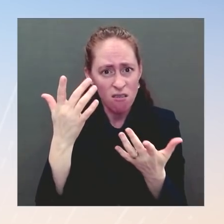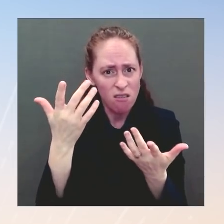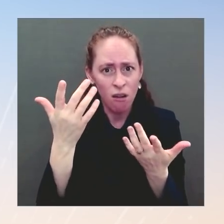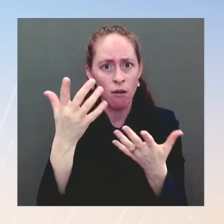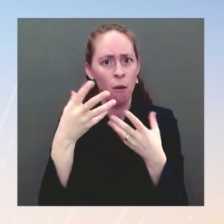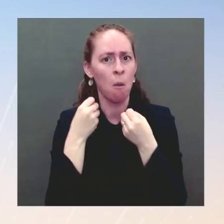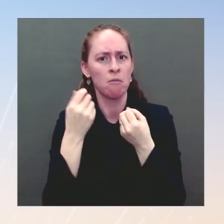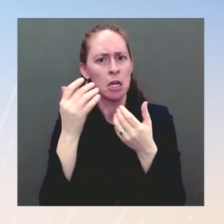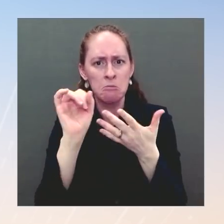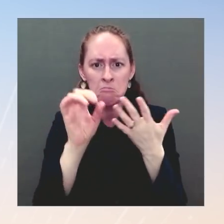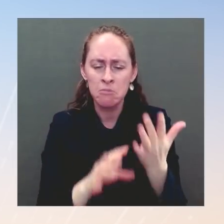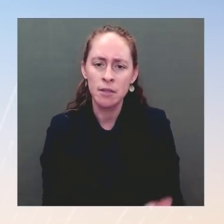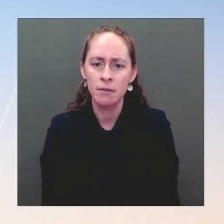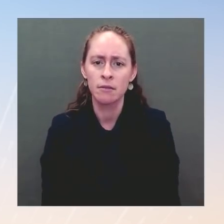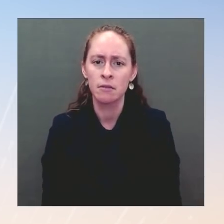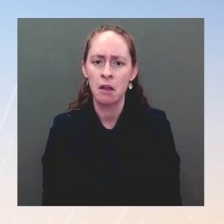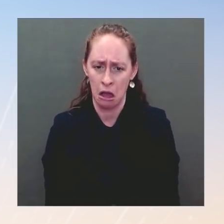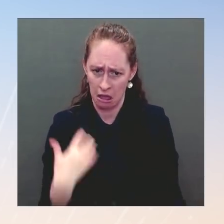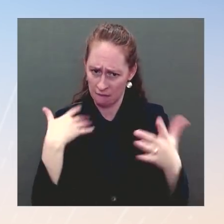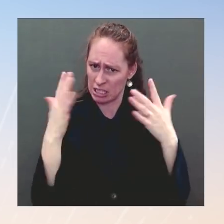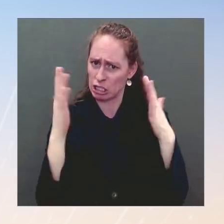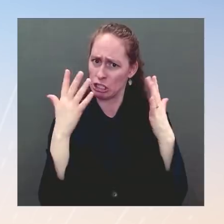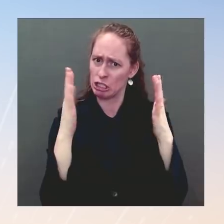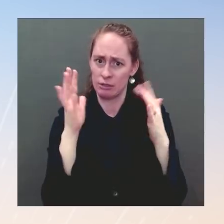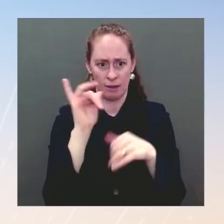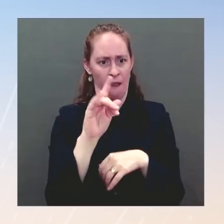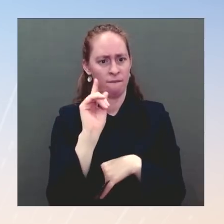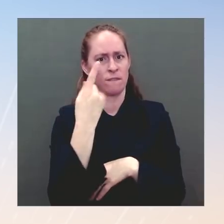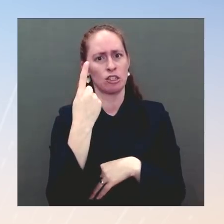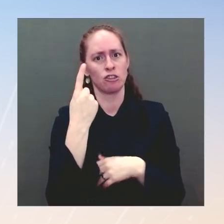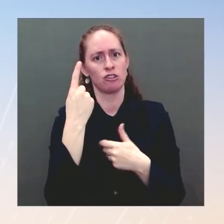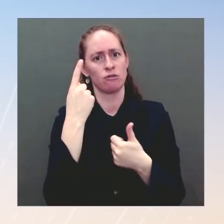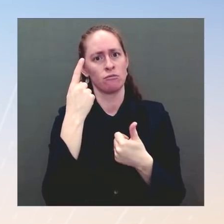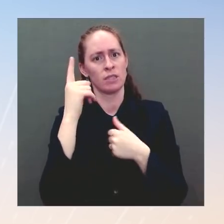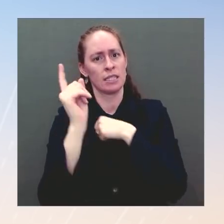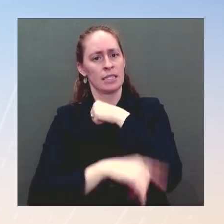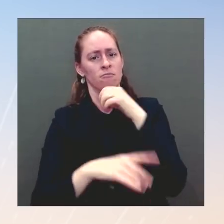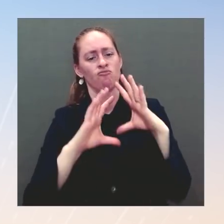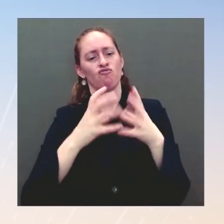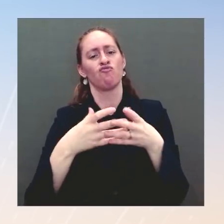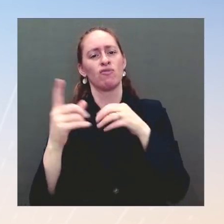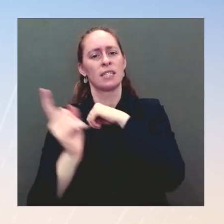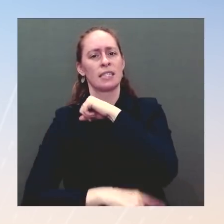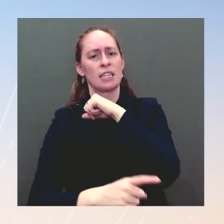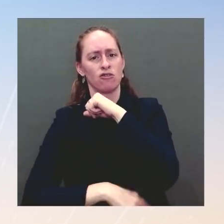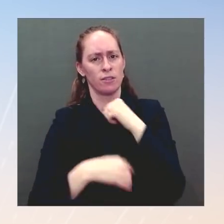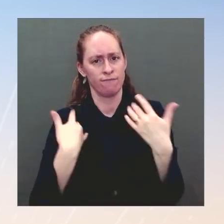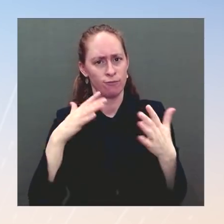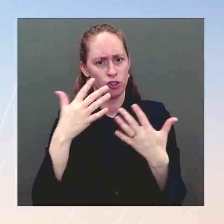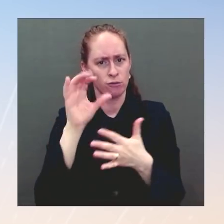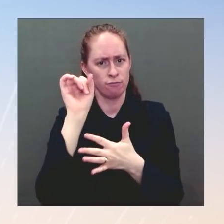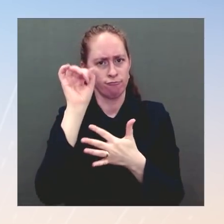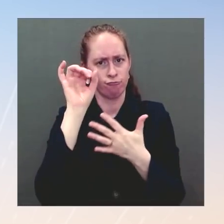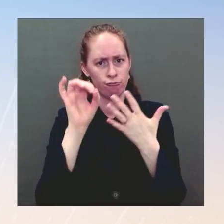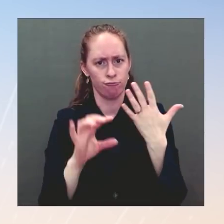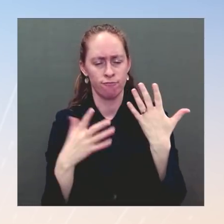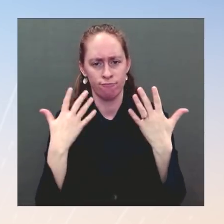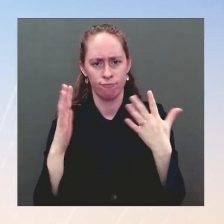I can certainly check if there's anything additional coming at this point beyond for the first tranche -- not that I am aware of, but I will check and make sure that's correct.